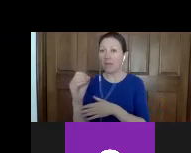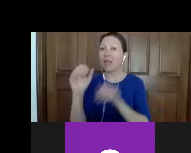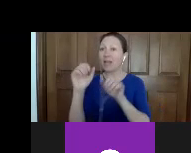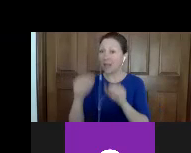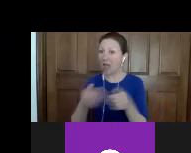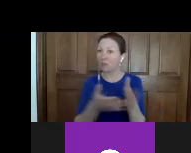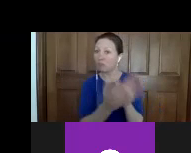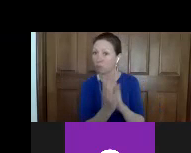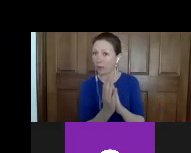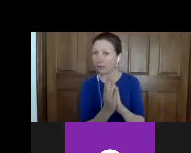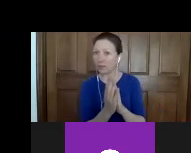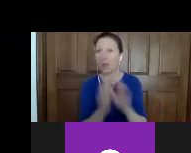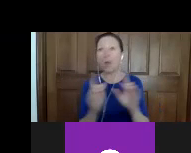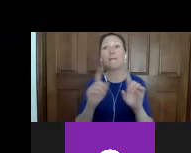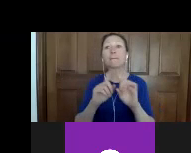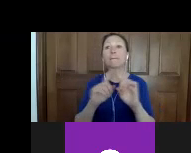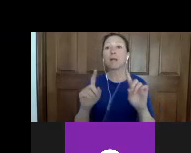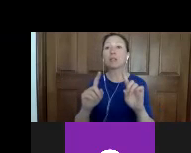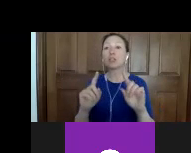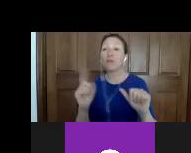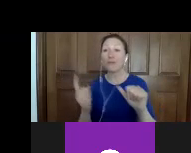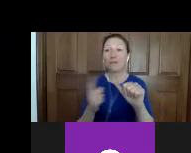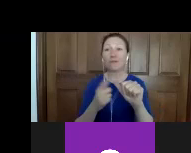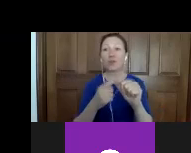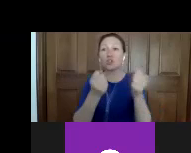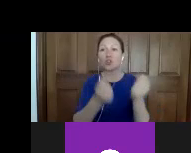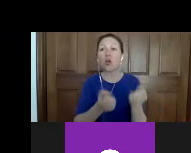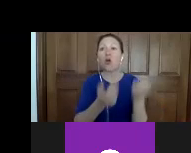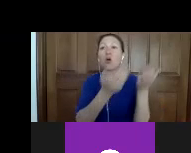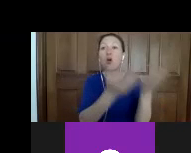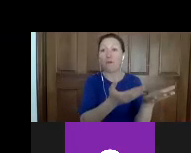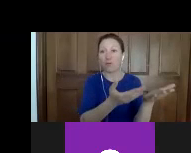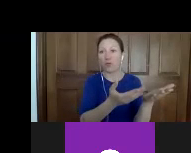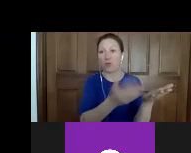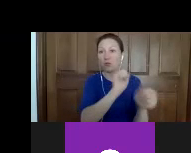get a preliminary job offer first. Then you'll have to take the exam. That exam must be required